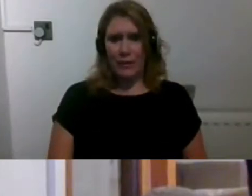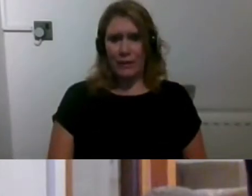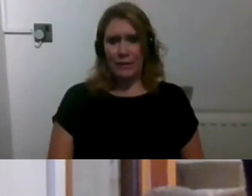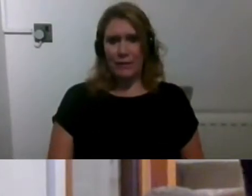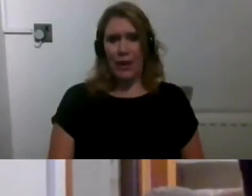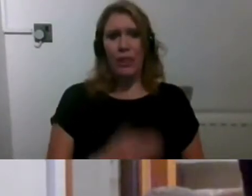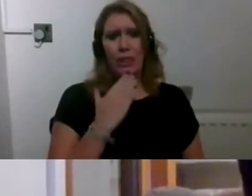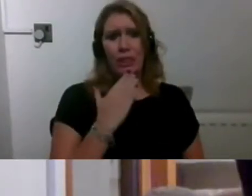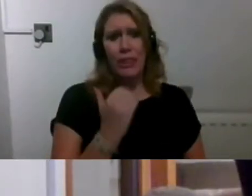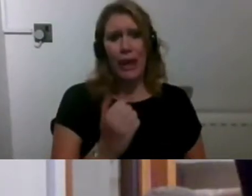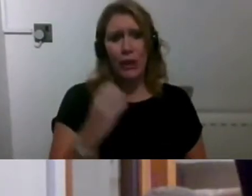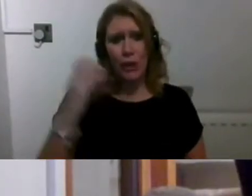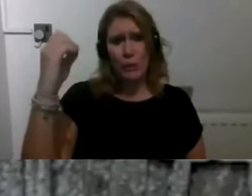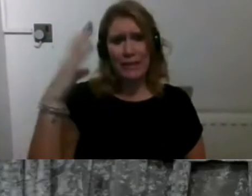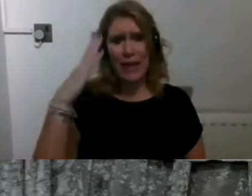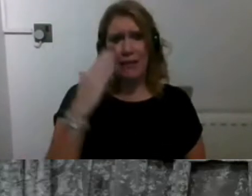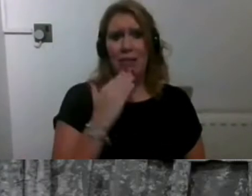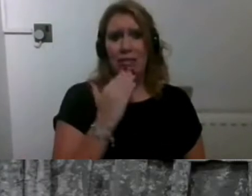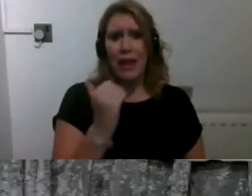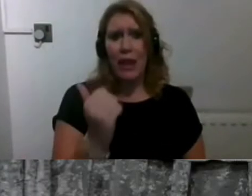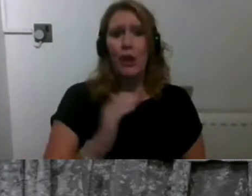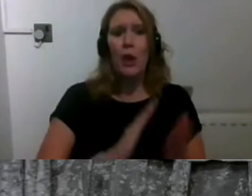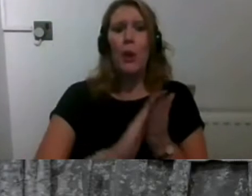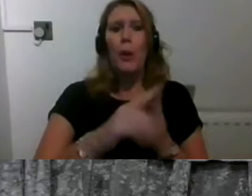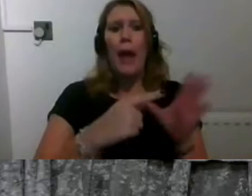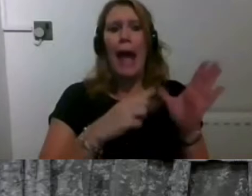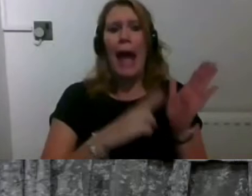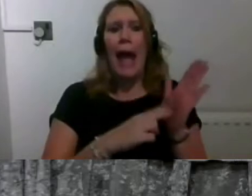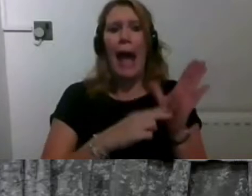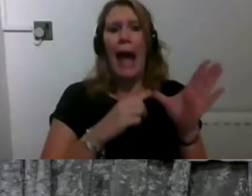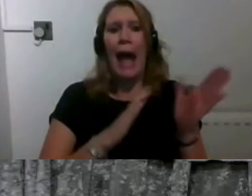Thank you Sterre and thank you Hannah